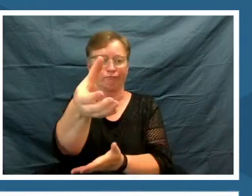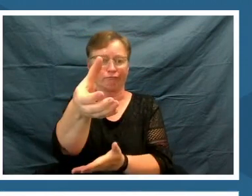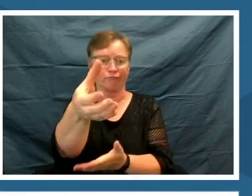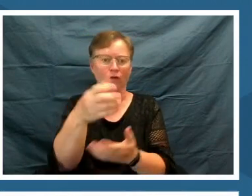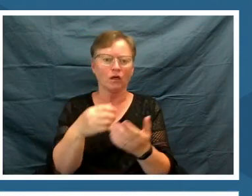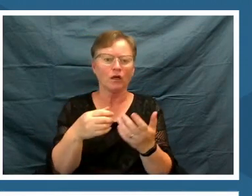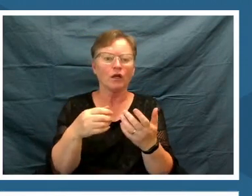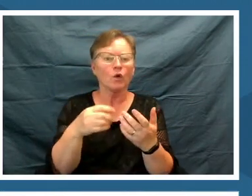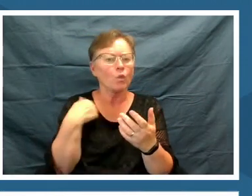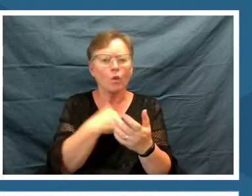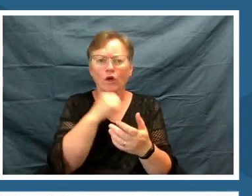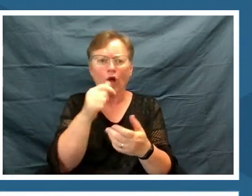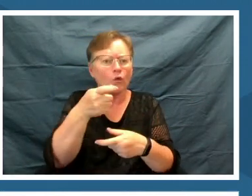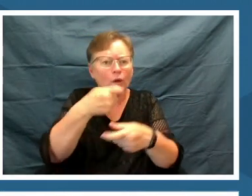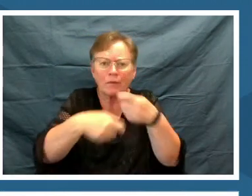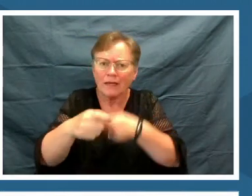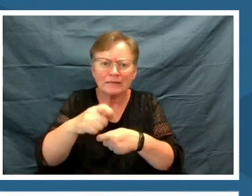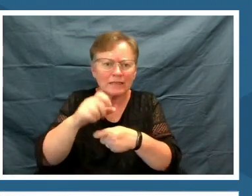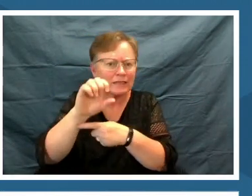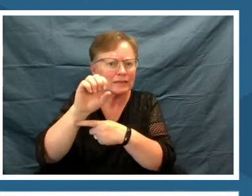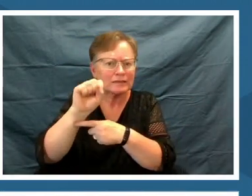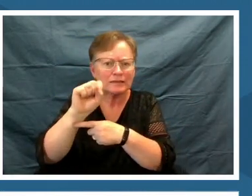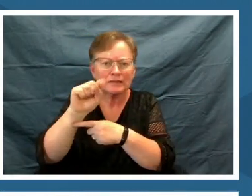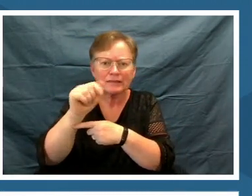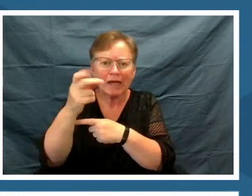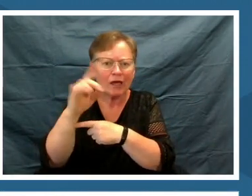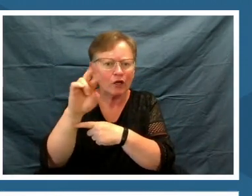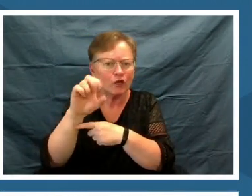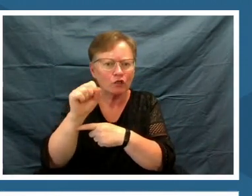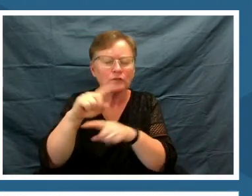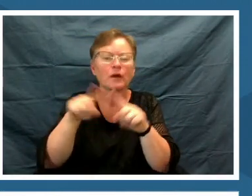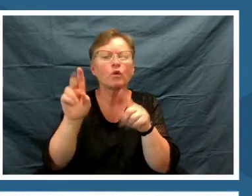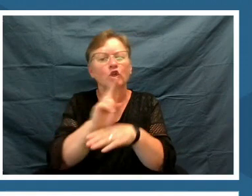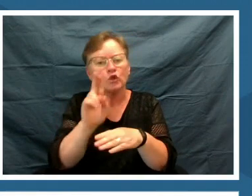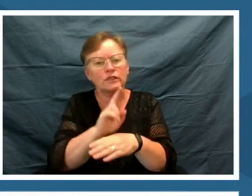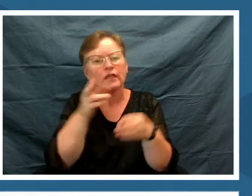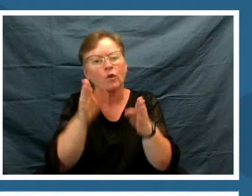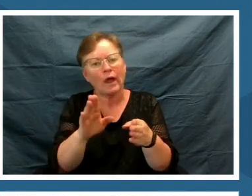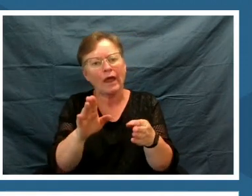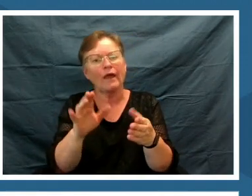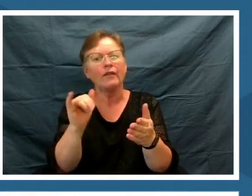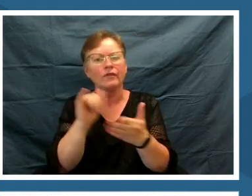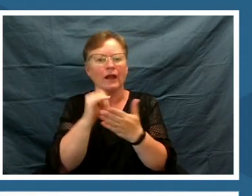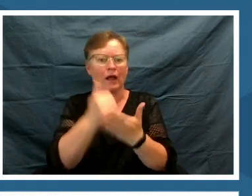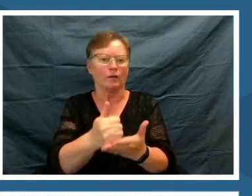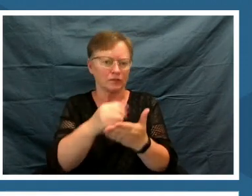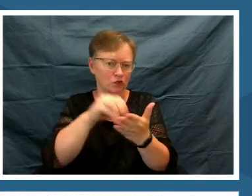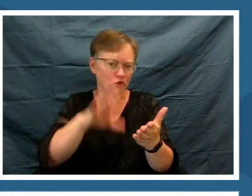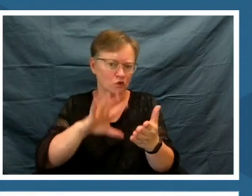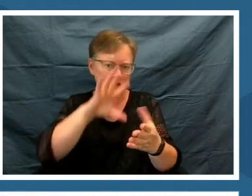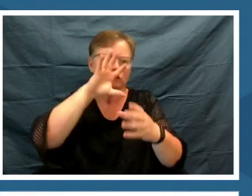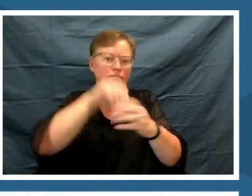we're using the standards in a way that engages students that makes it